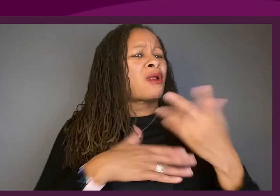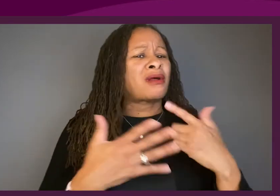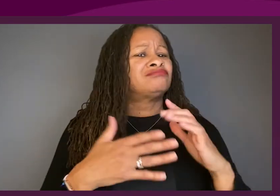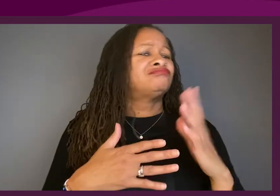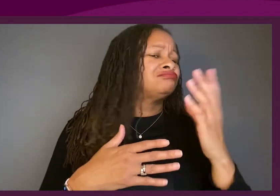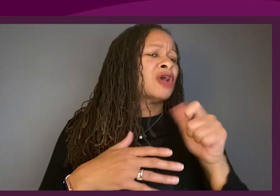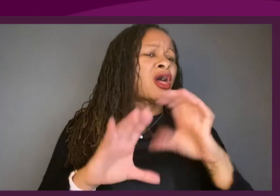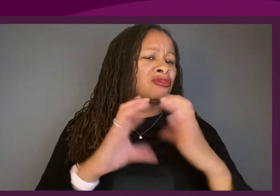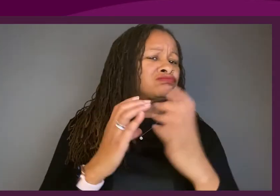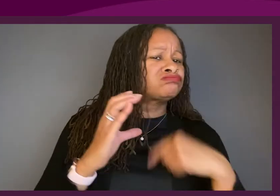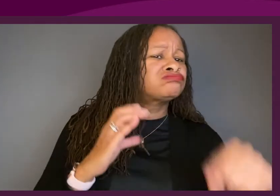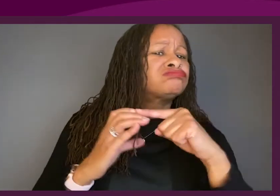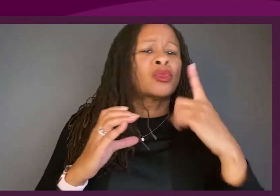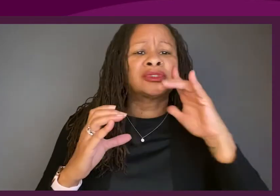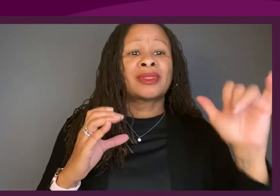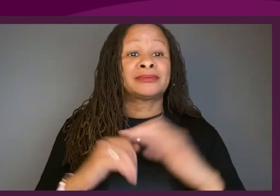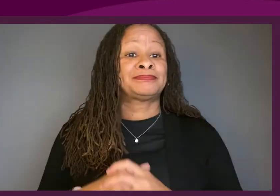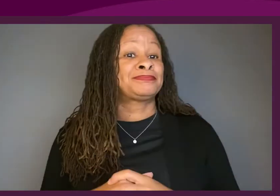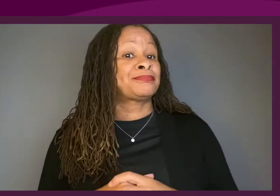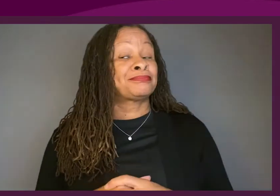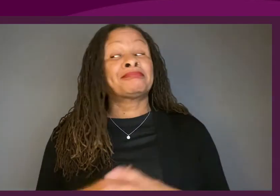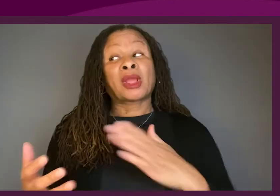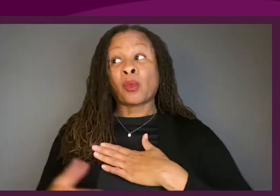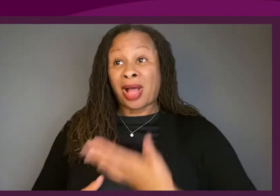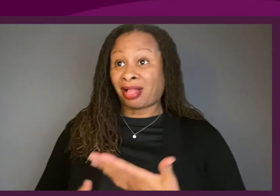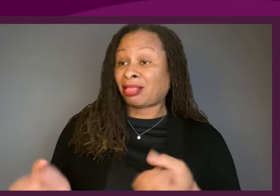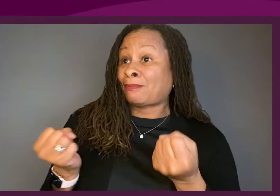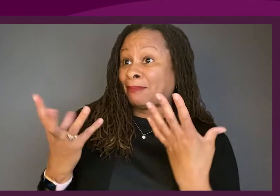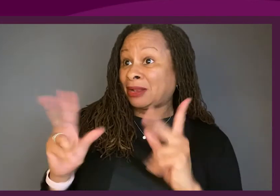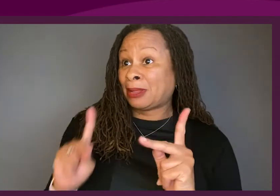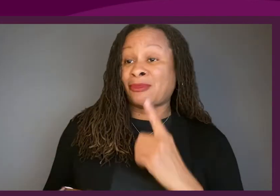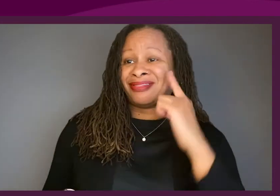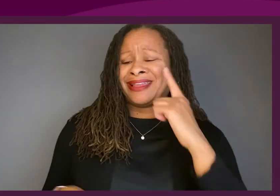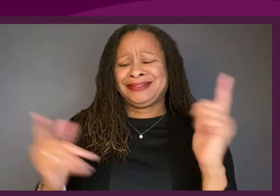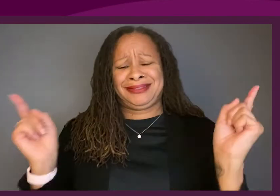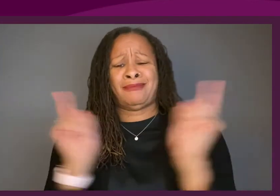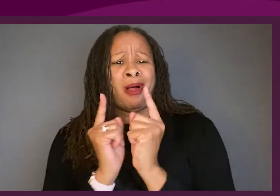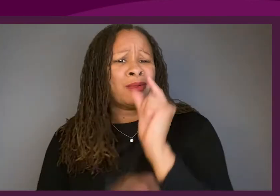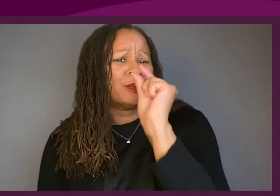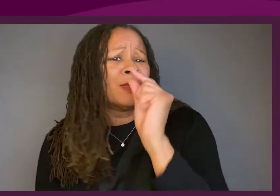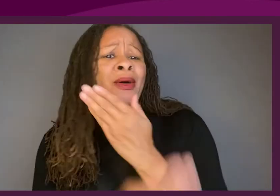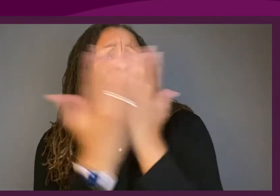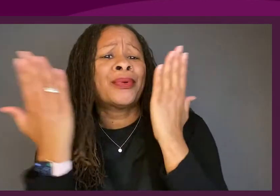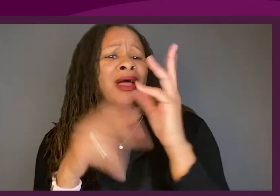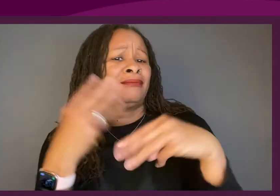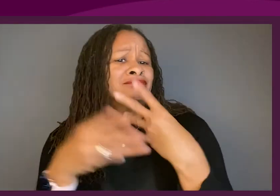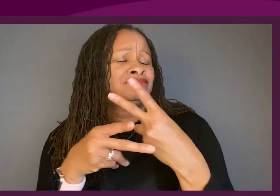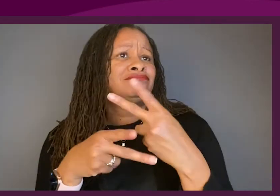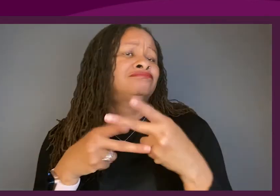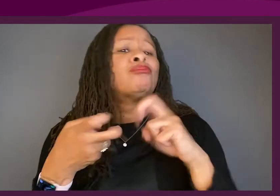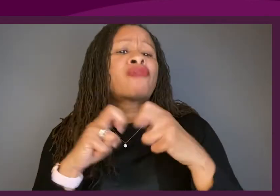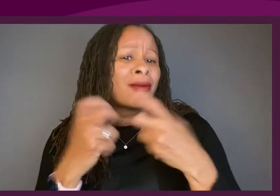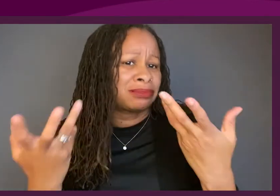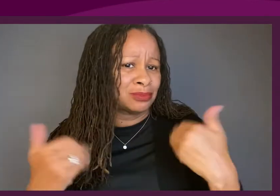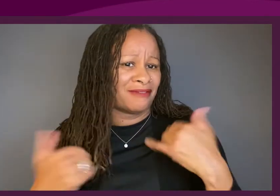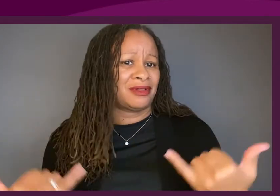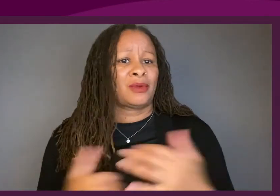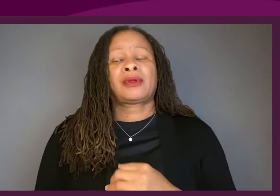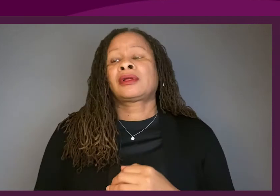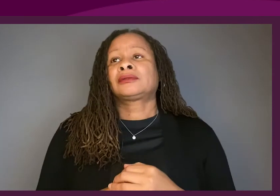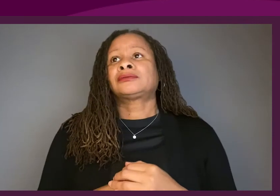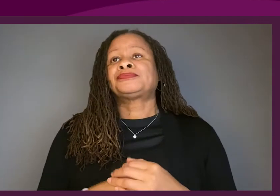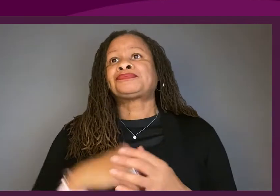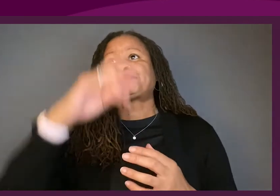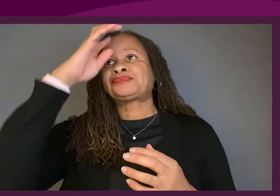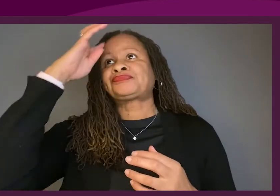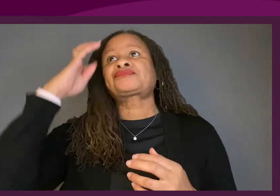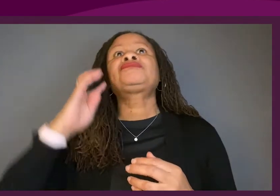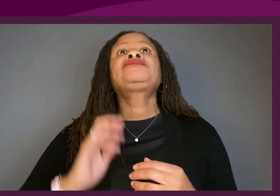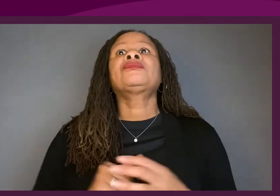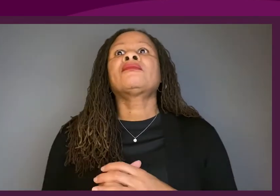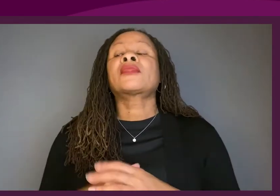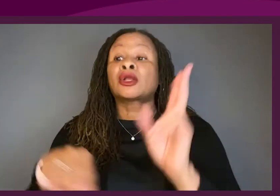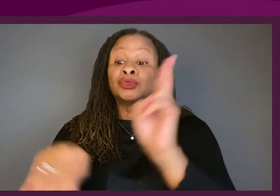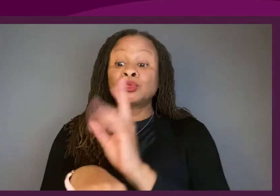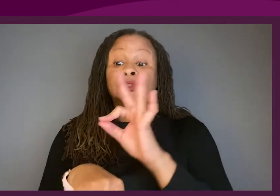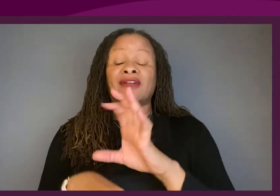So, many people think that this is a small and insignificant matter.